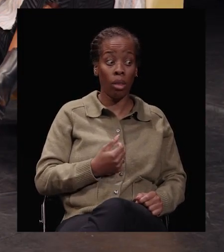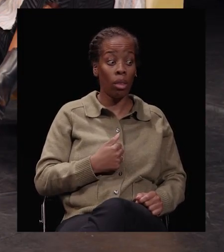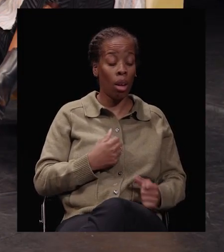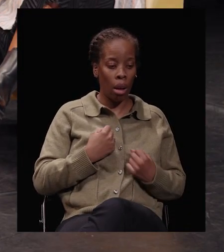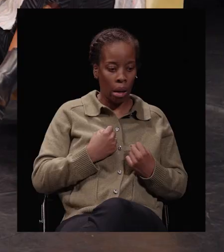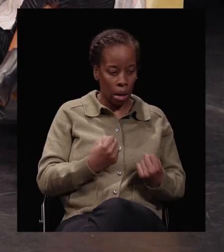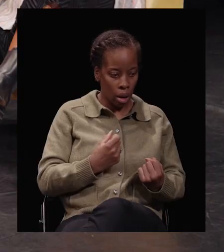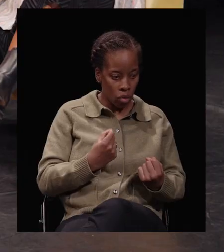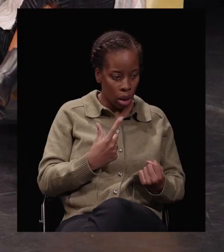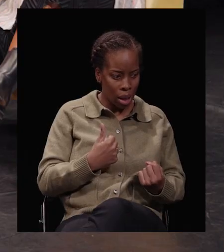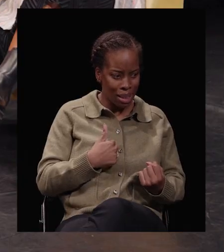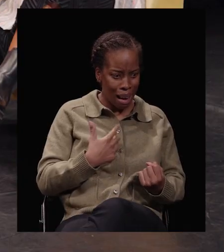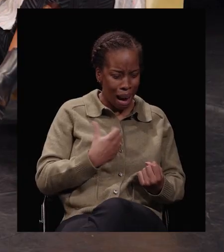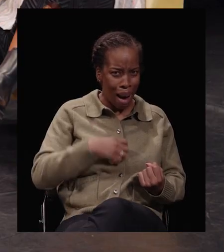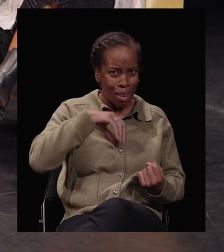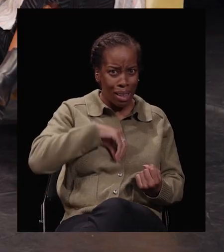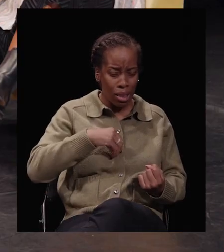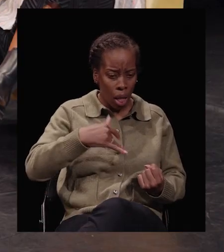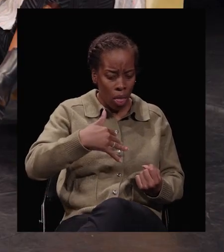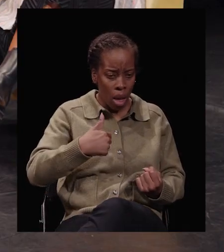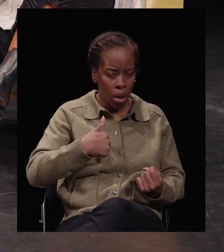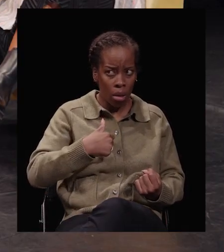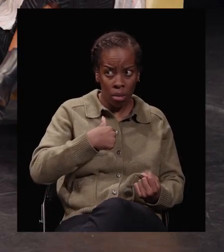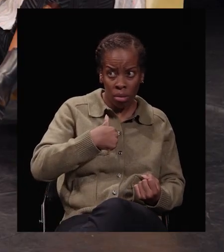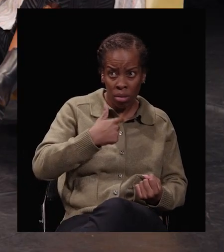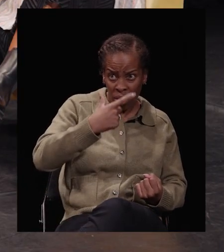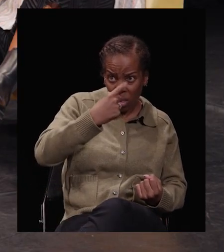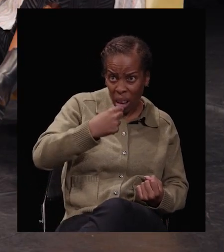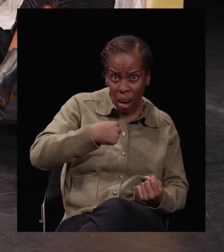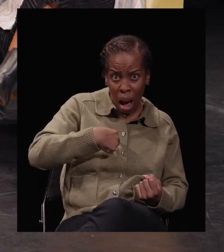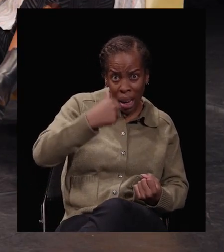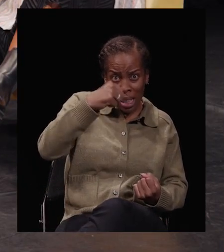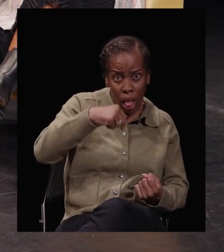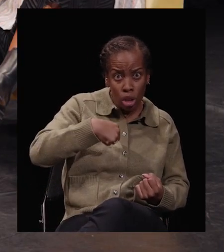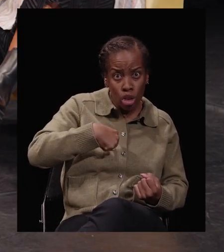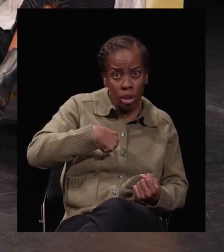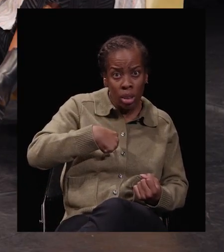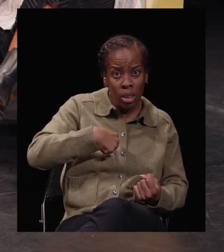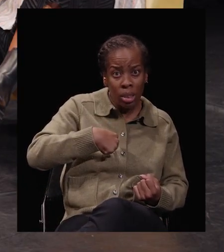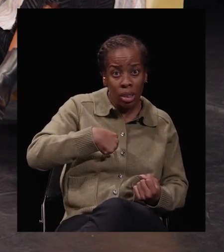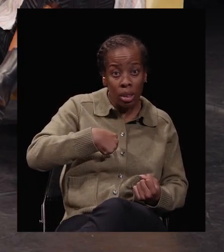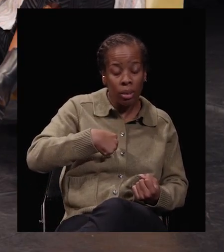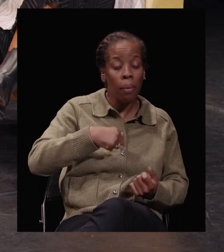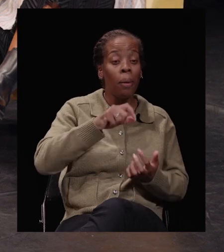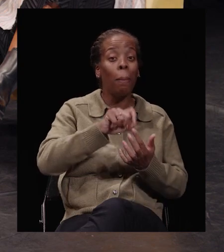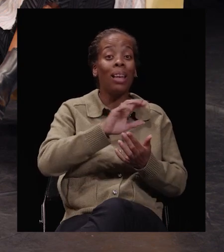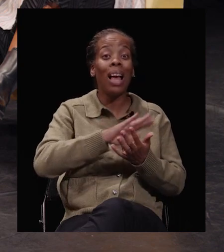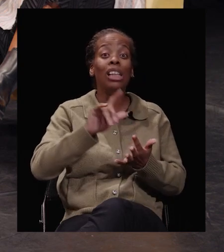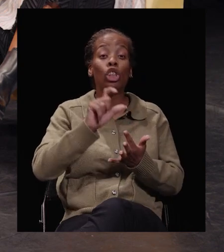I had all this luggage about my own capacity for intelligence. But actually doing my PhD, that that was when I felt,